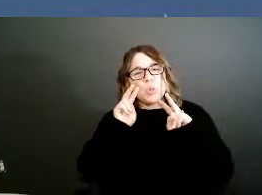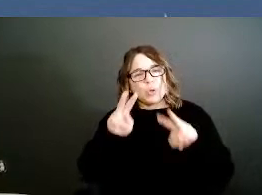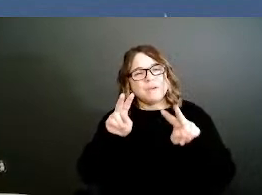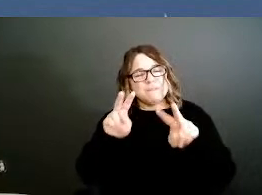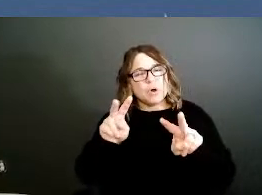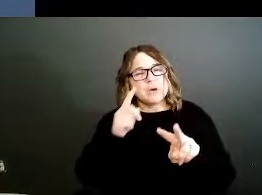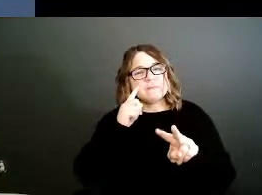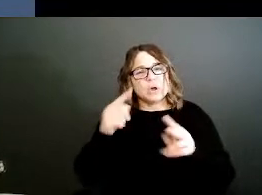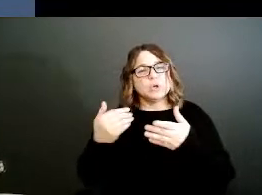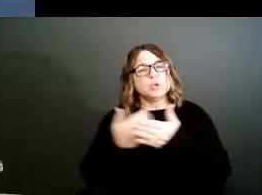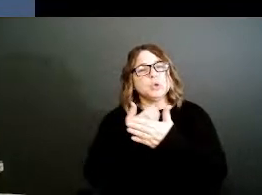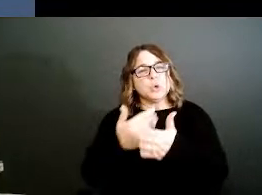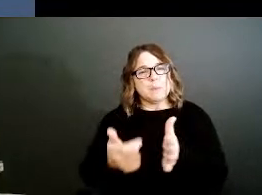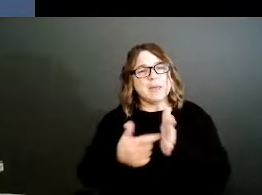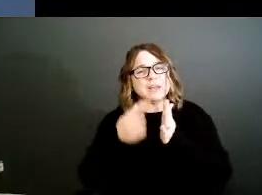SPEAKER 40 IS DAVE BICKING.